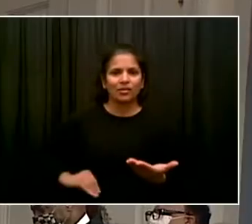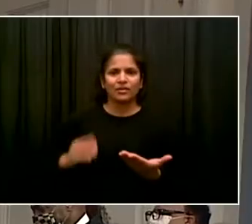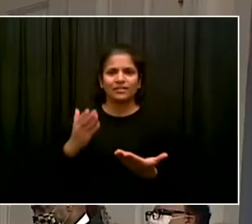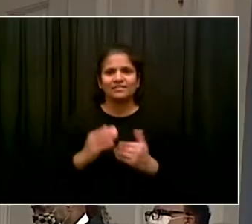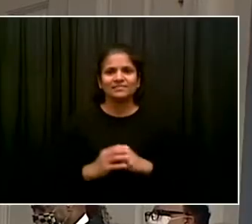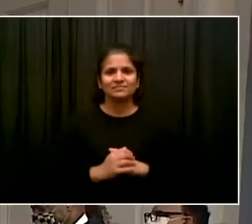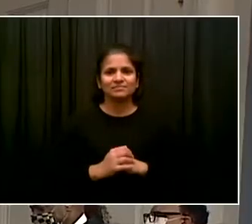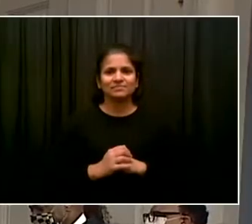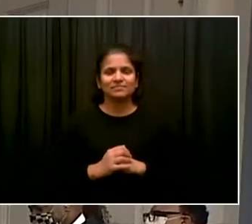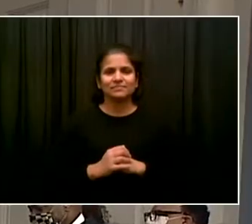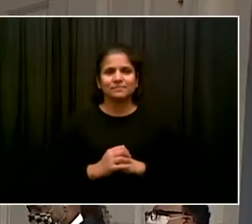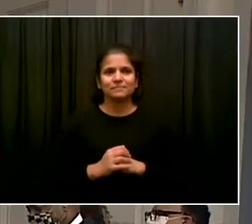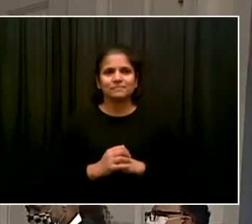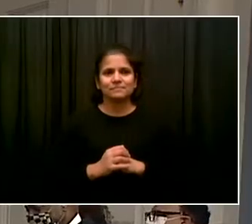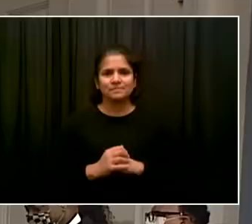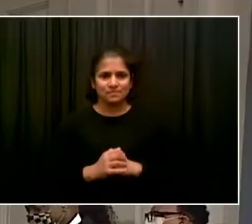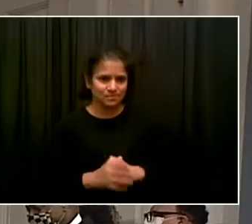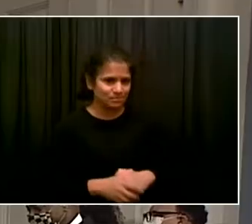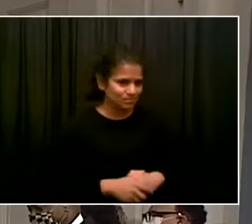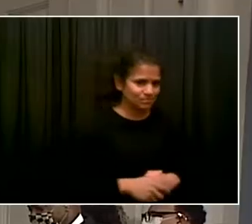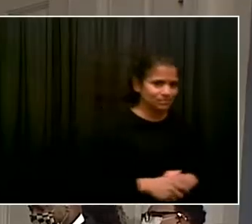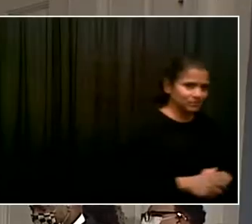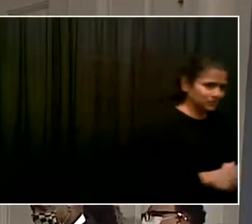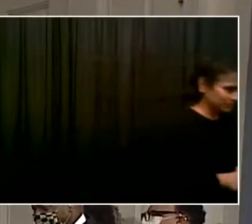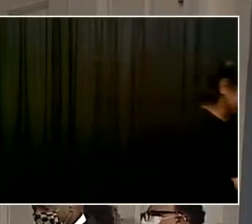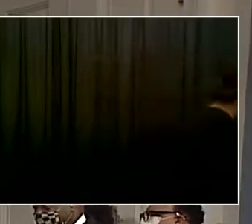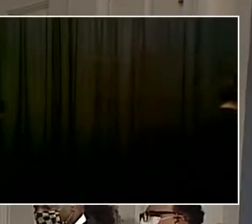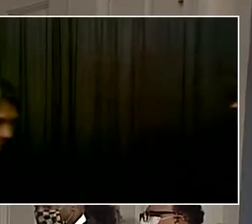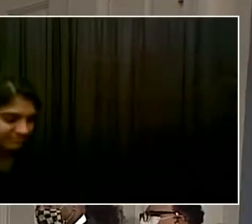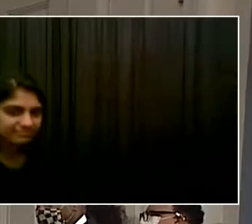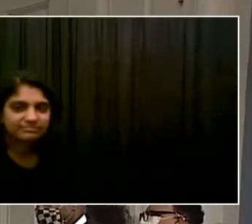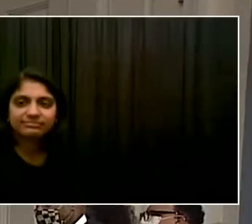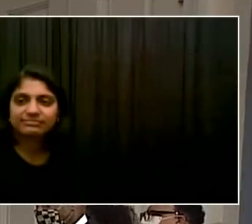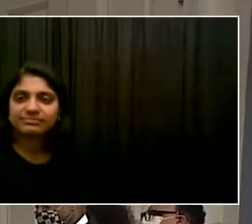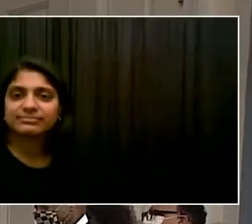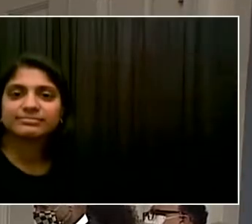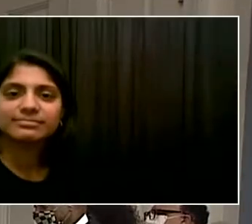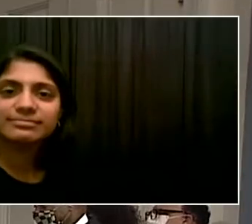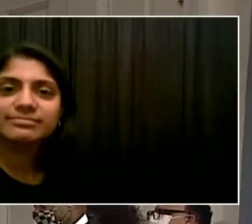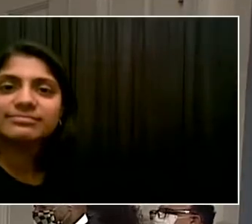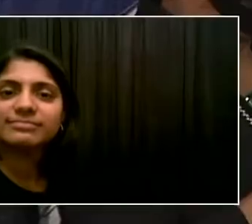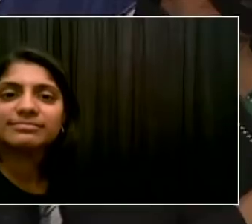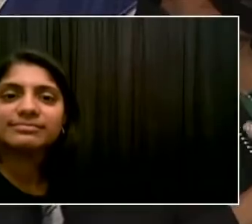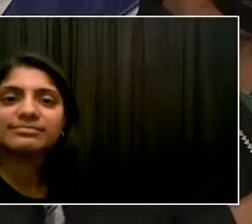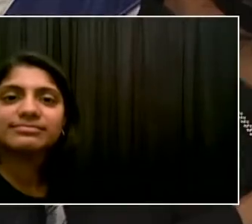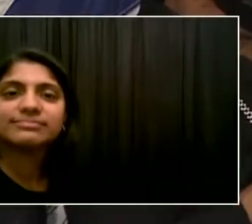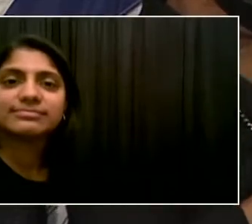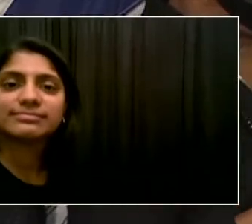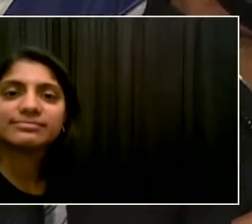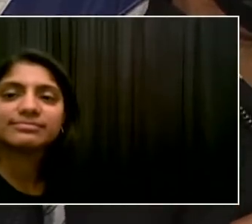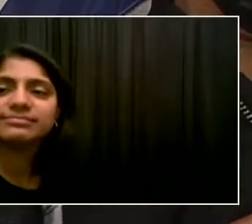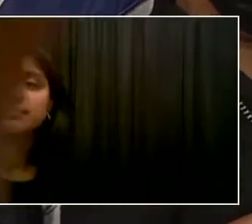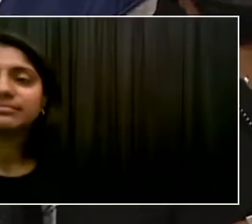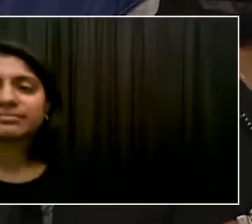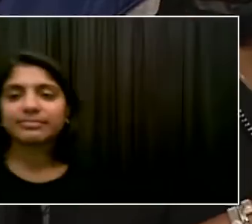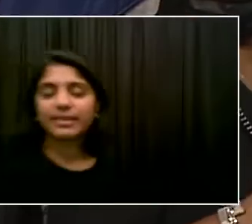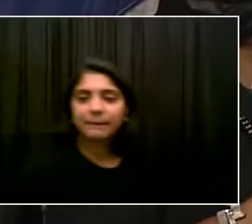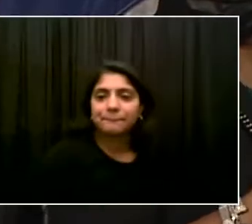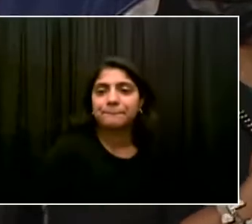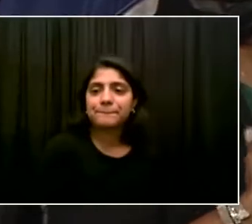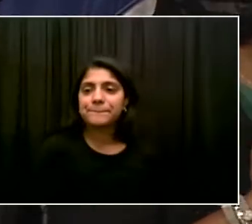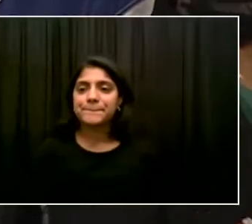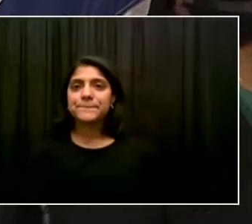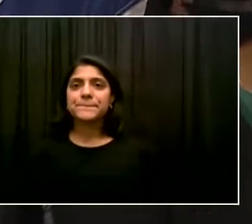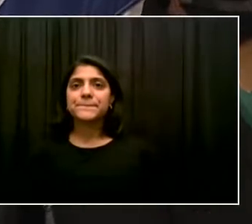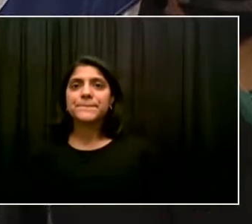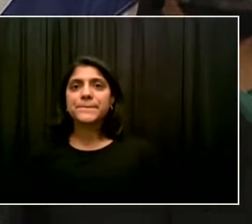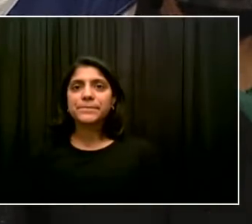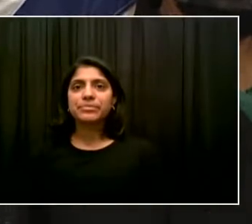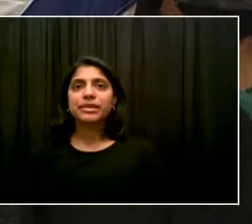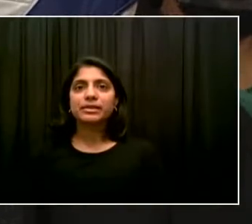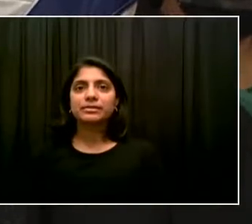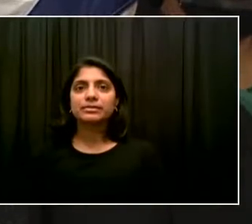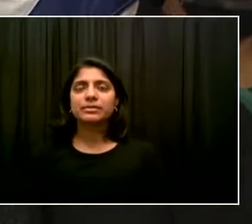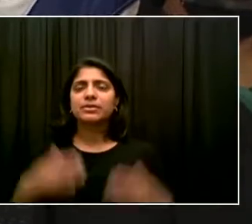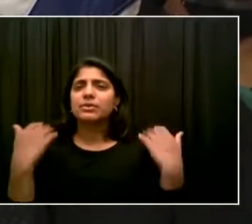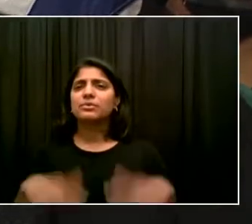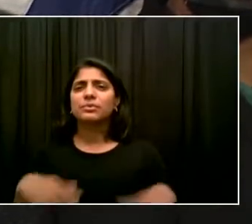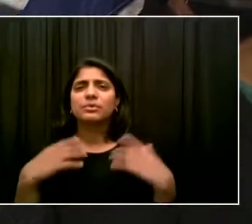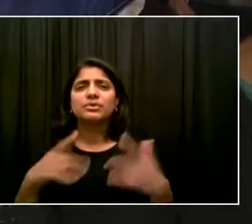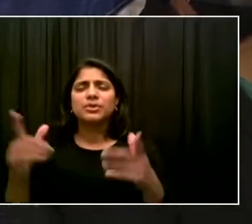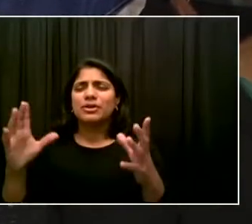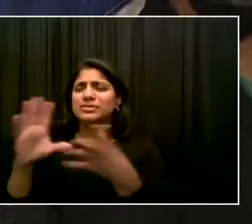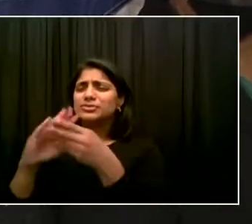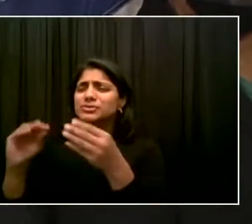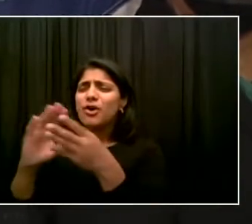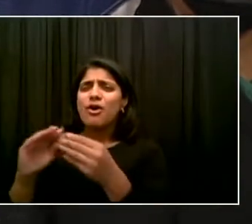MUCH.